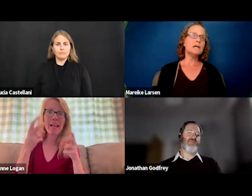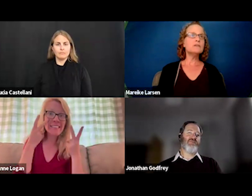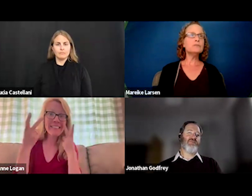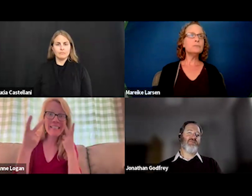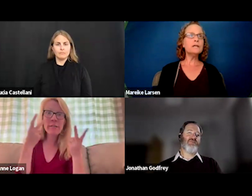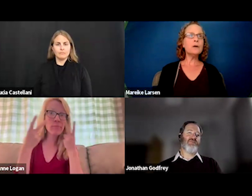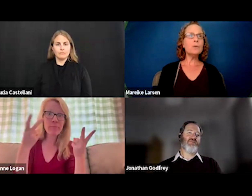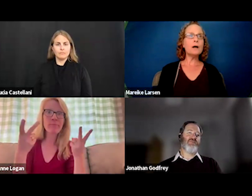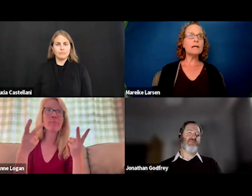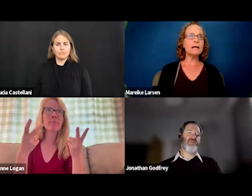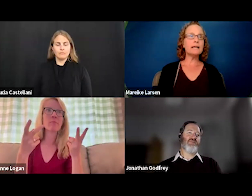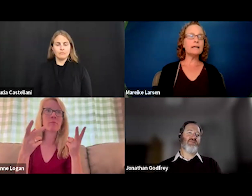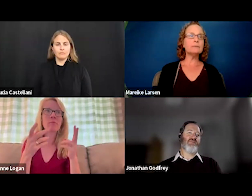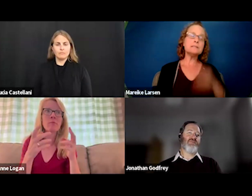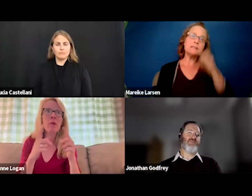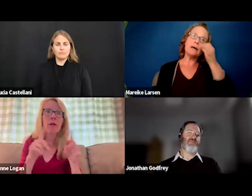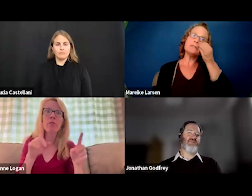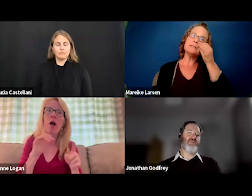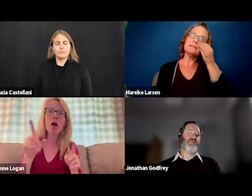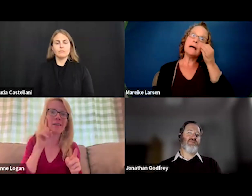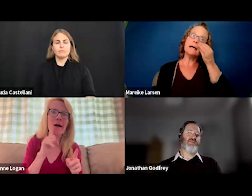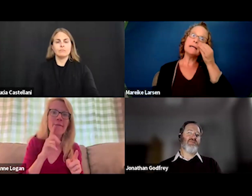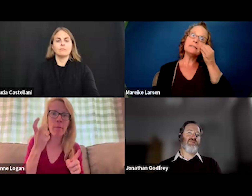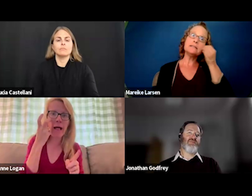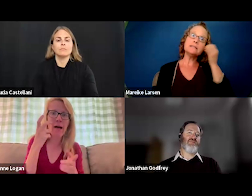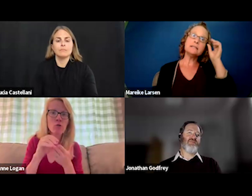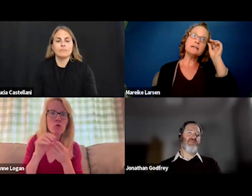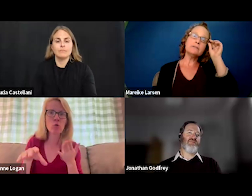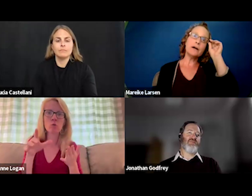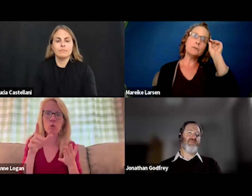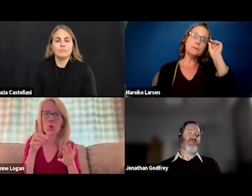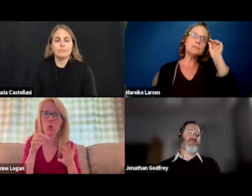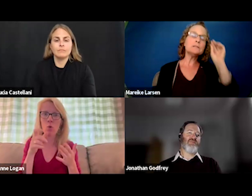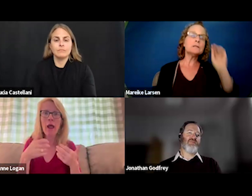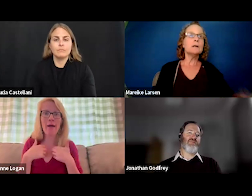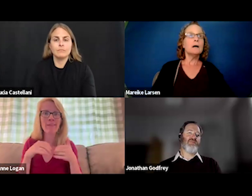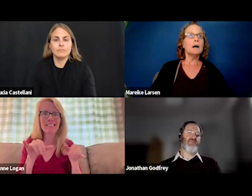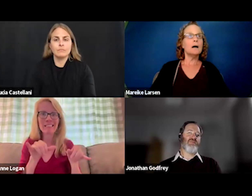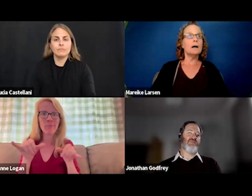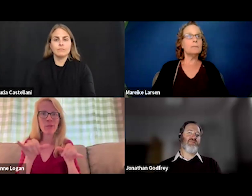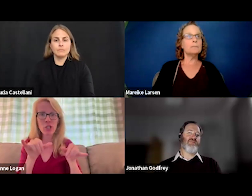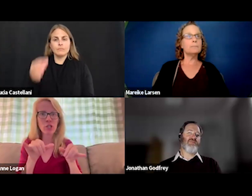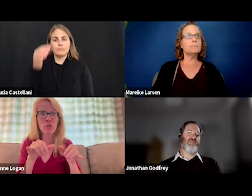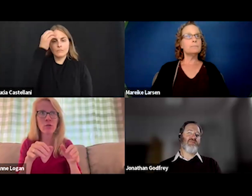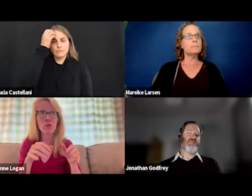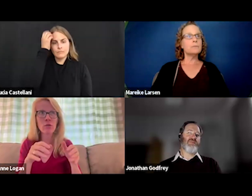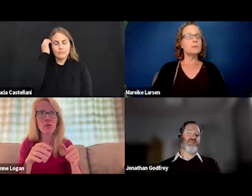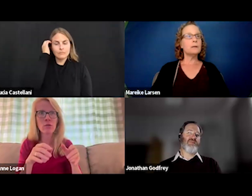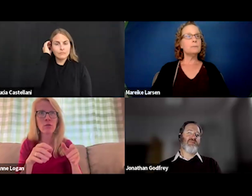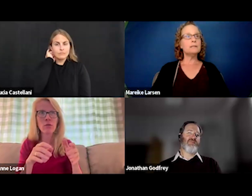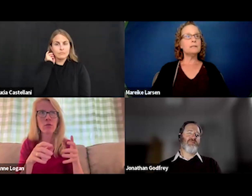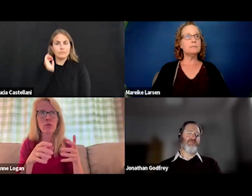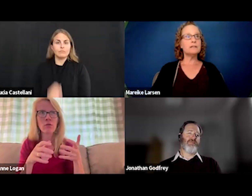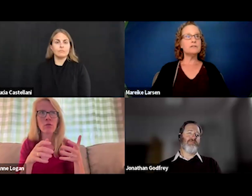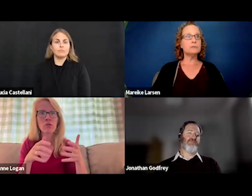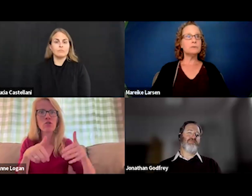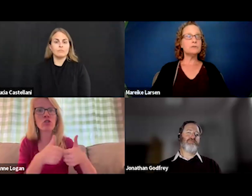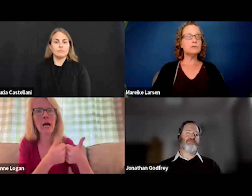If we are walking on campus, obviously I can see the environment. There might be a deaf/blind student